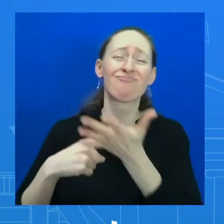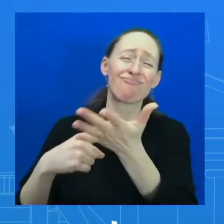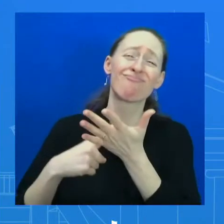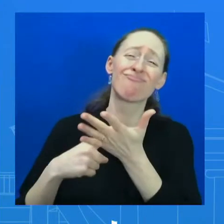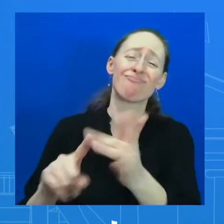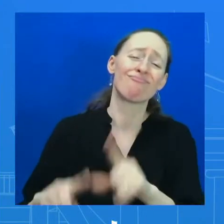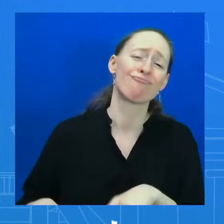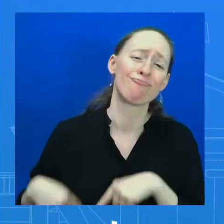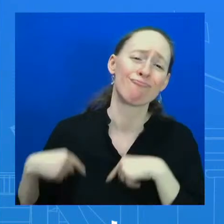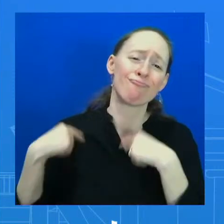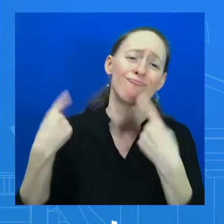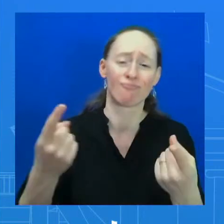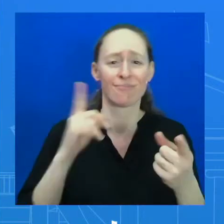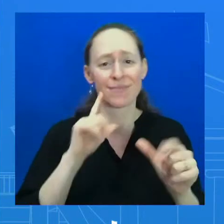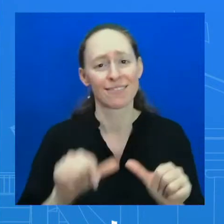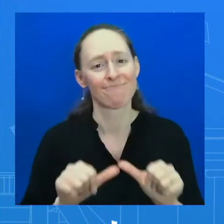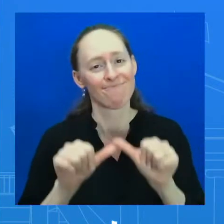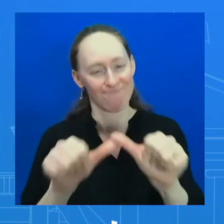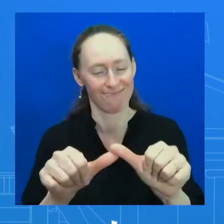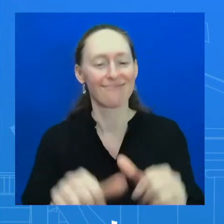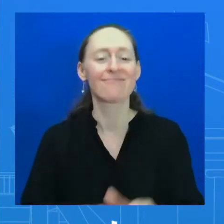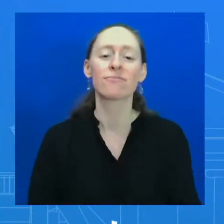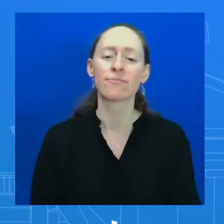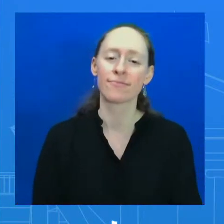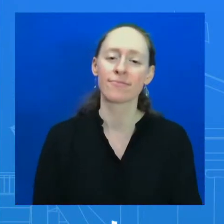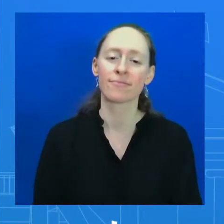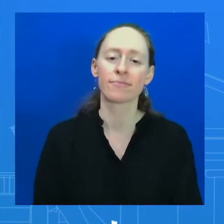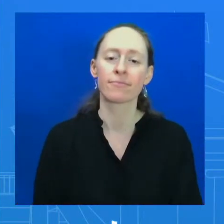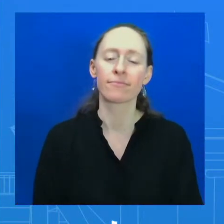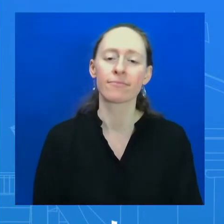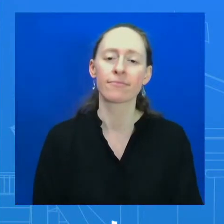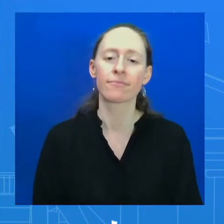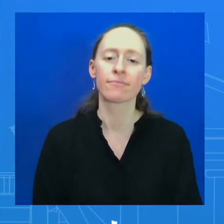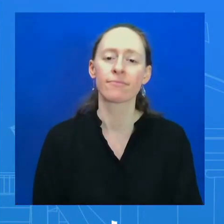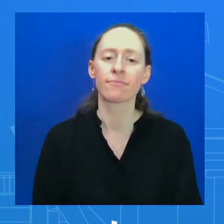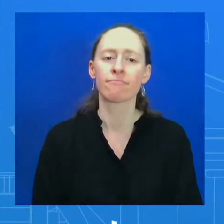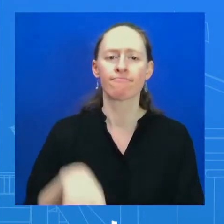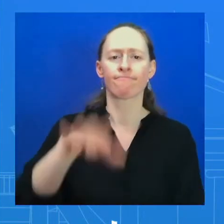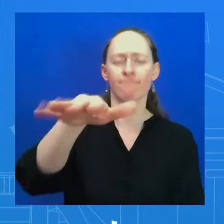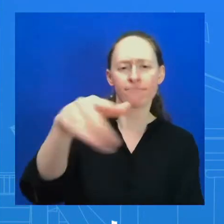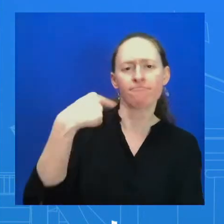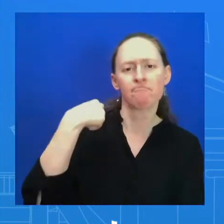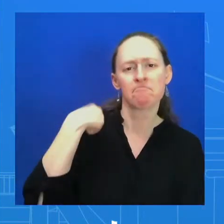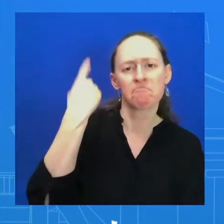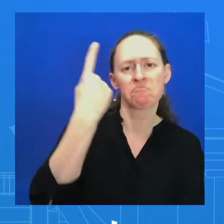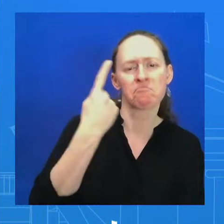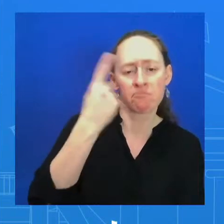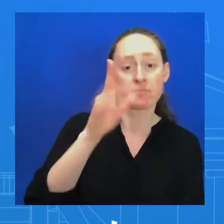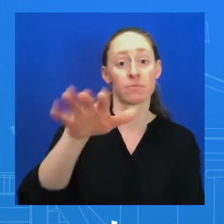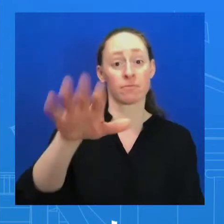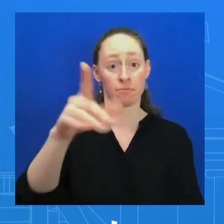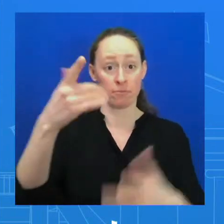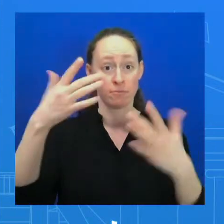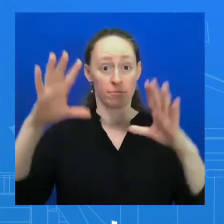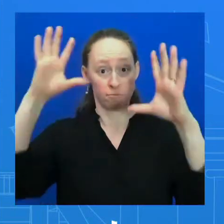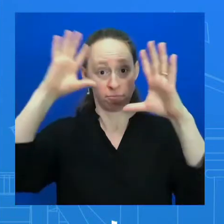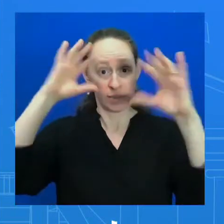that was asked earlier -- Ms. Jean-Pierre: Yeah. Q- about the President meeting with any aid workers or anybody who has been inside of Gaza since October 7th. It is a question I've also privately posed to --